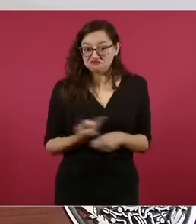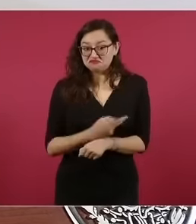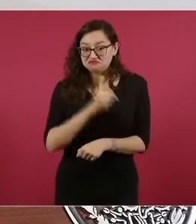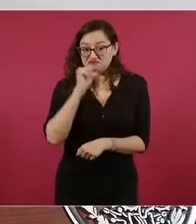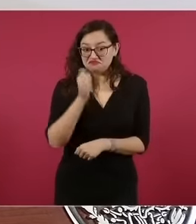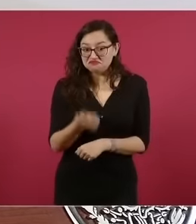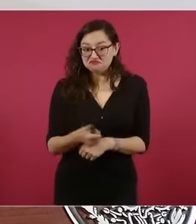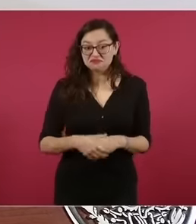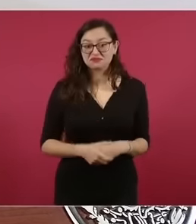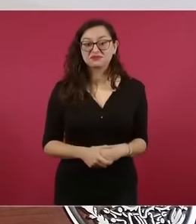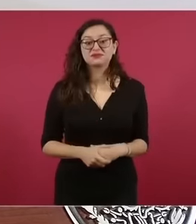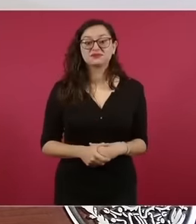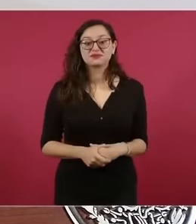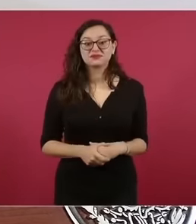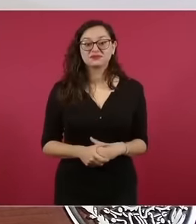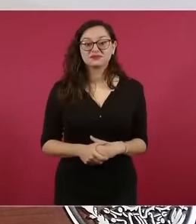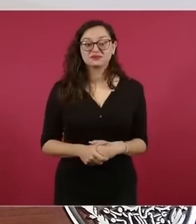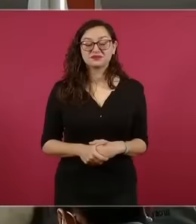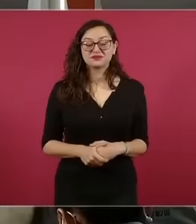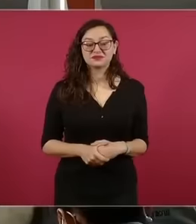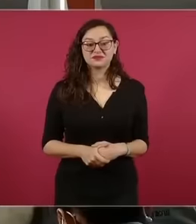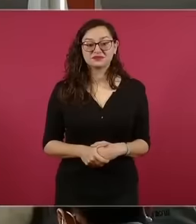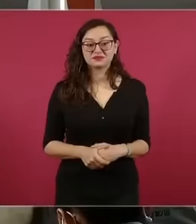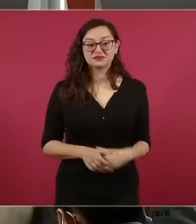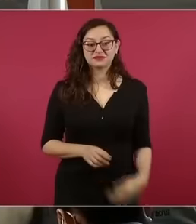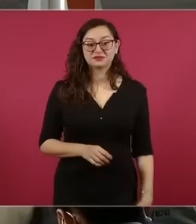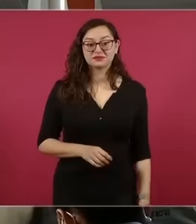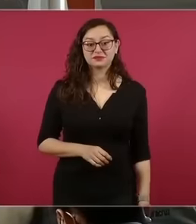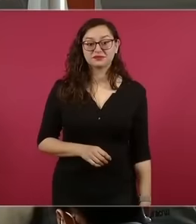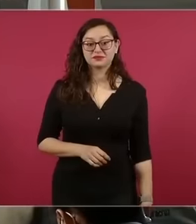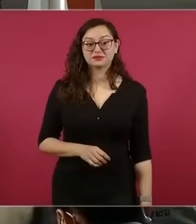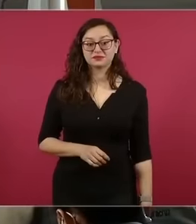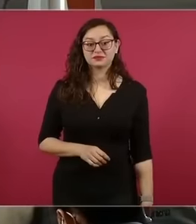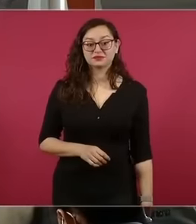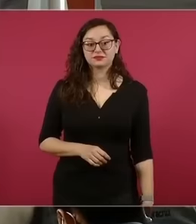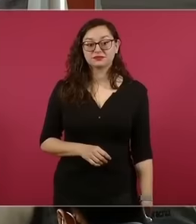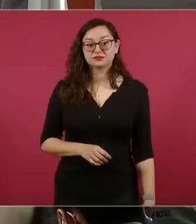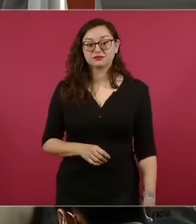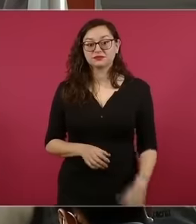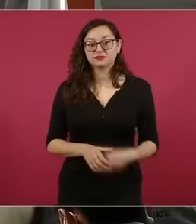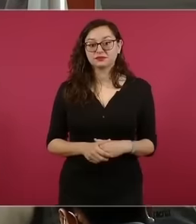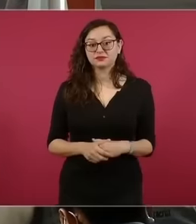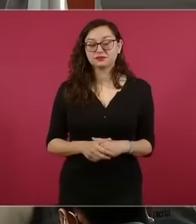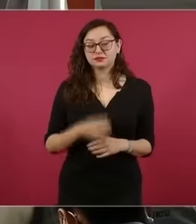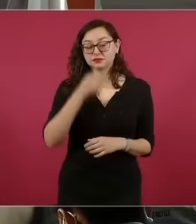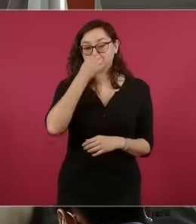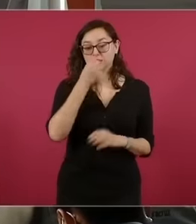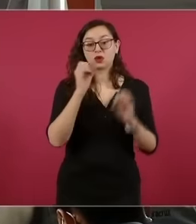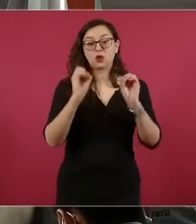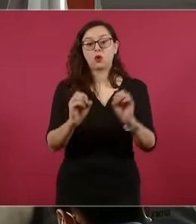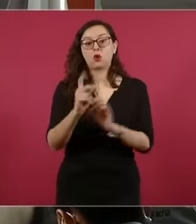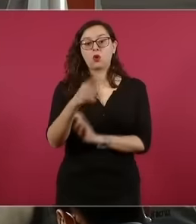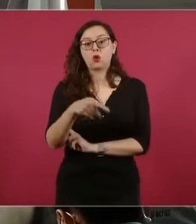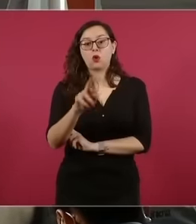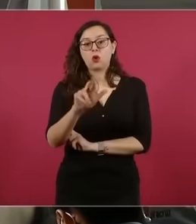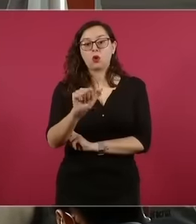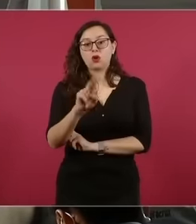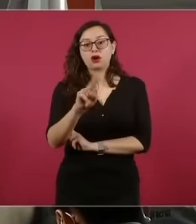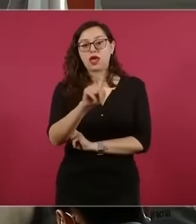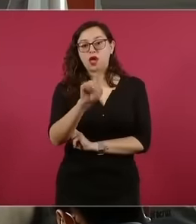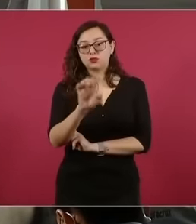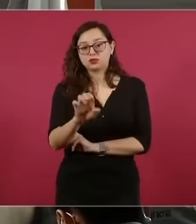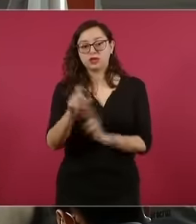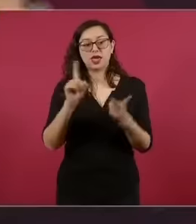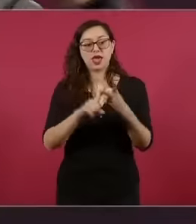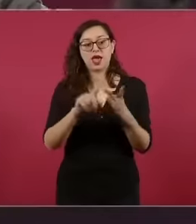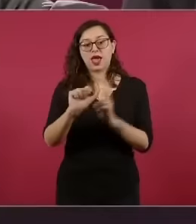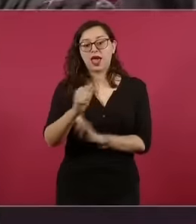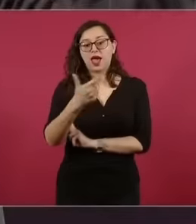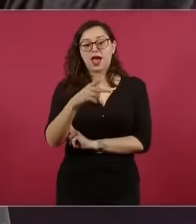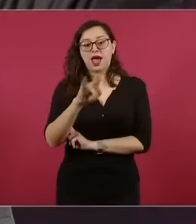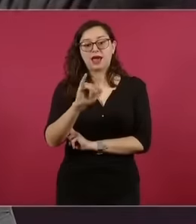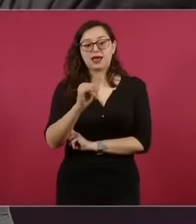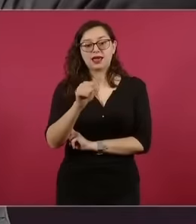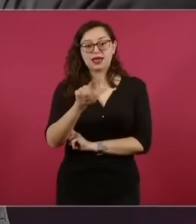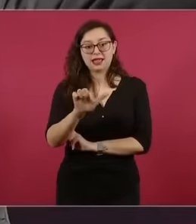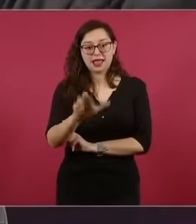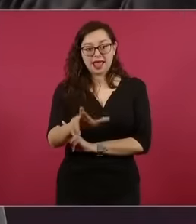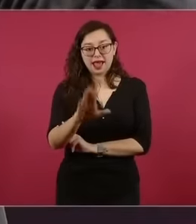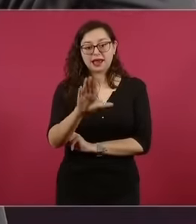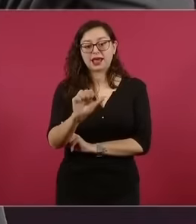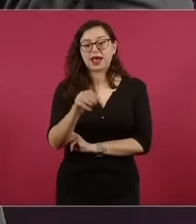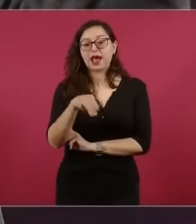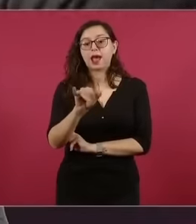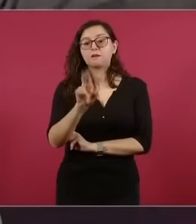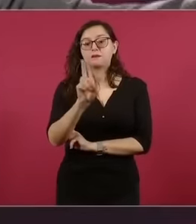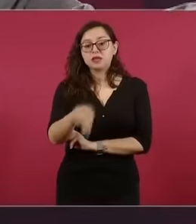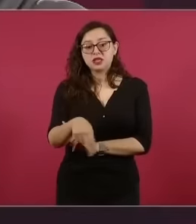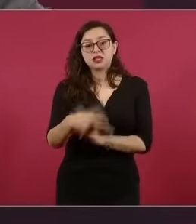this or like the case of crause and Aguilar cam that I received support from the